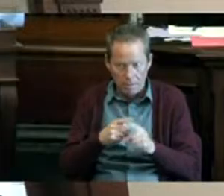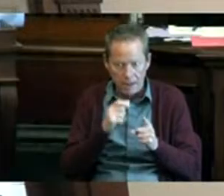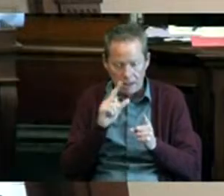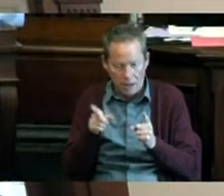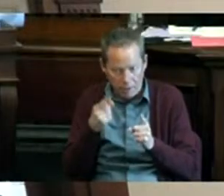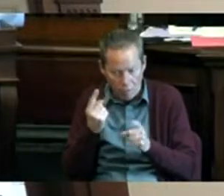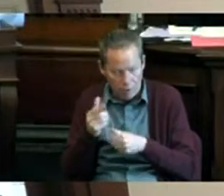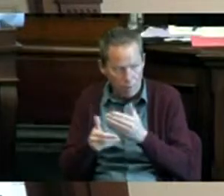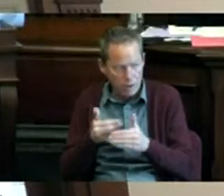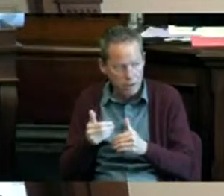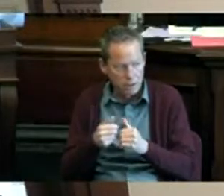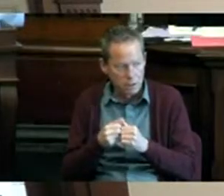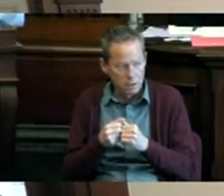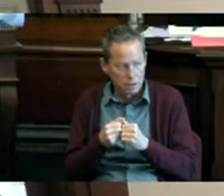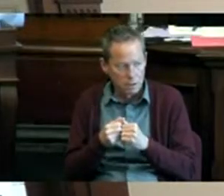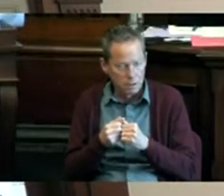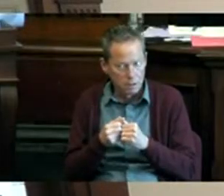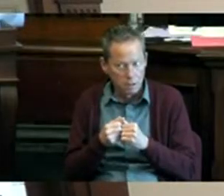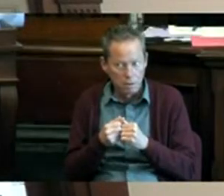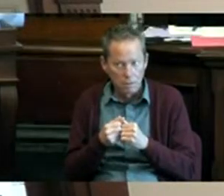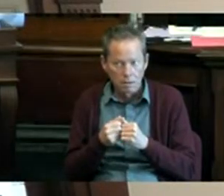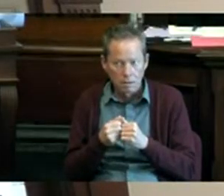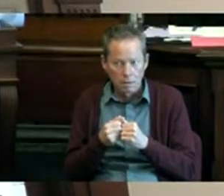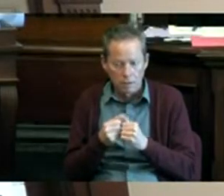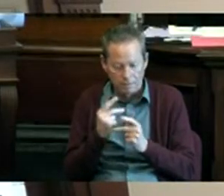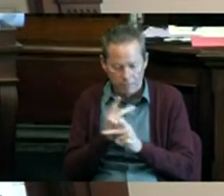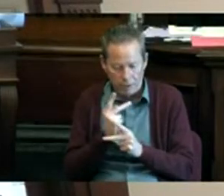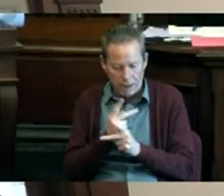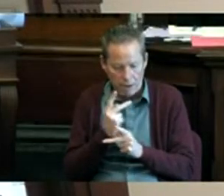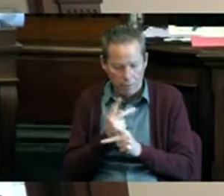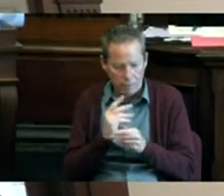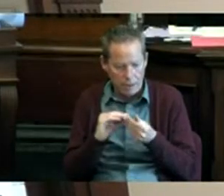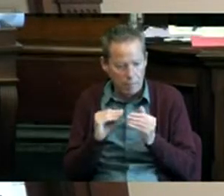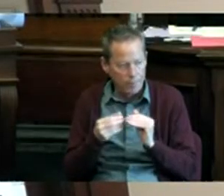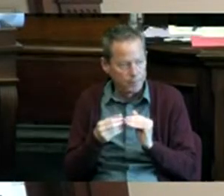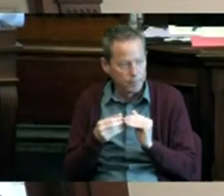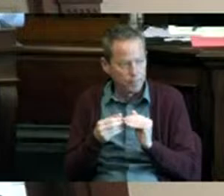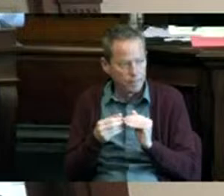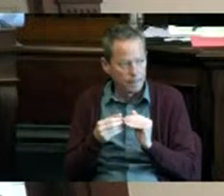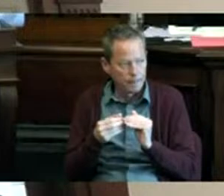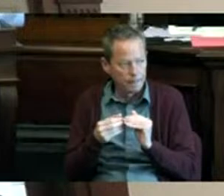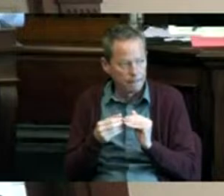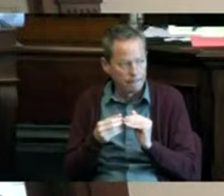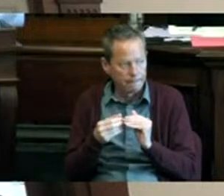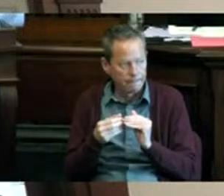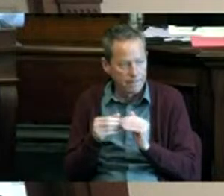you you use that the city uses.